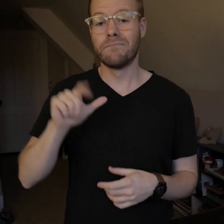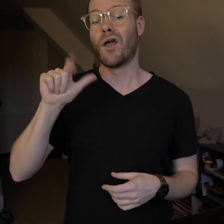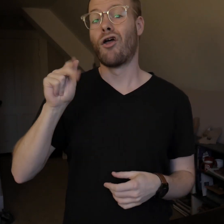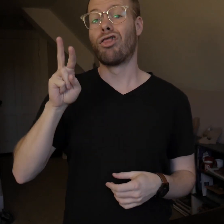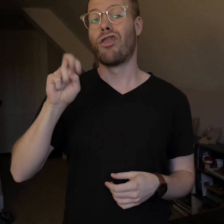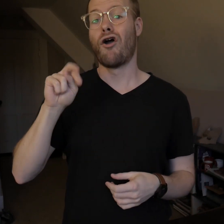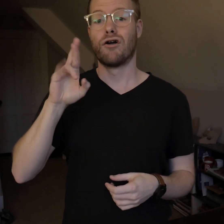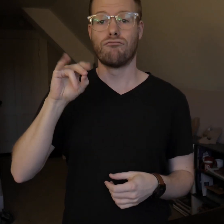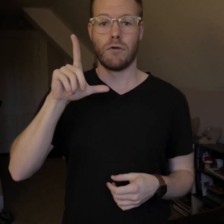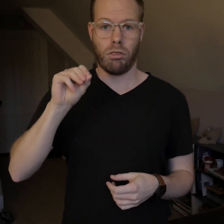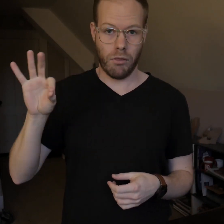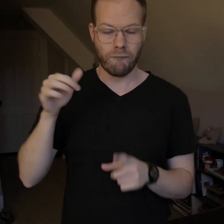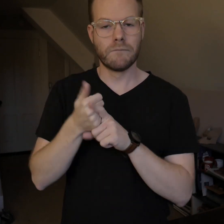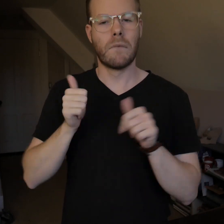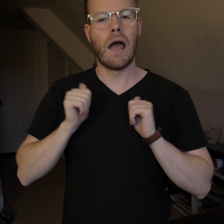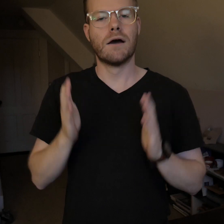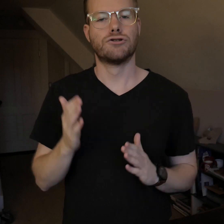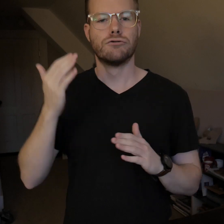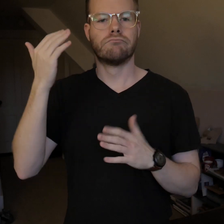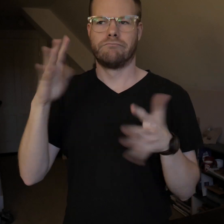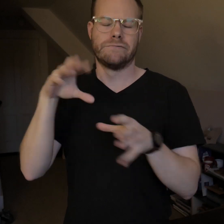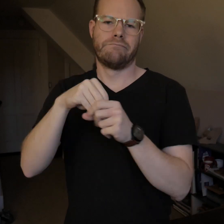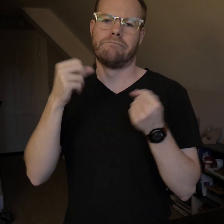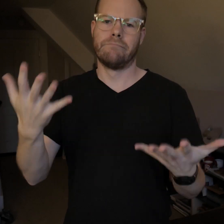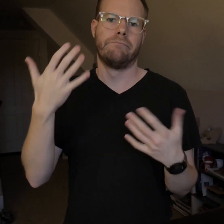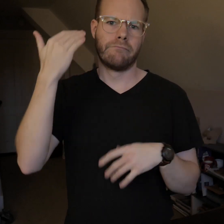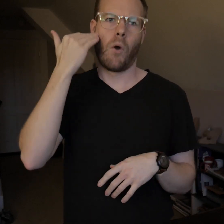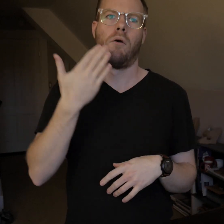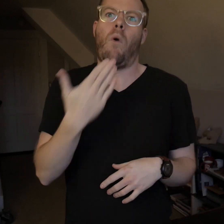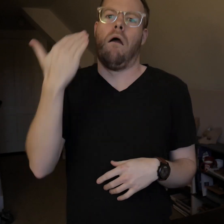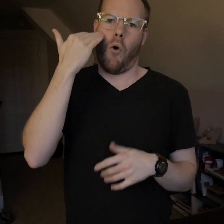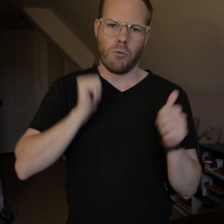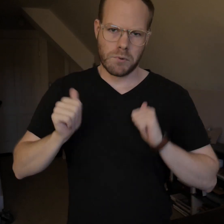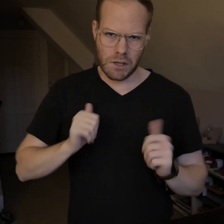Lauren Ridloff who is an actor that’s been in multiple well-known plays.